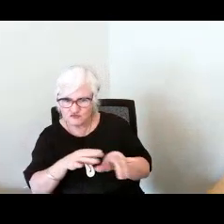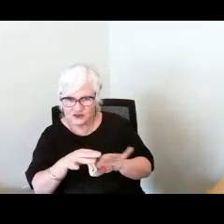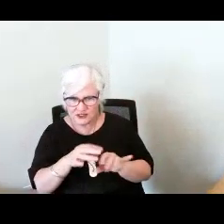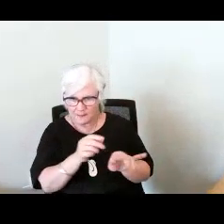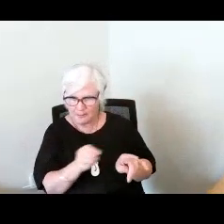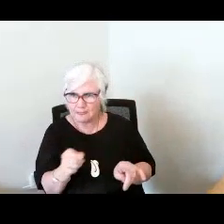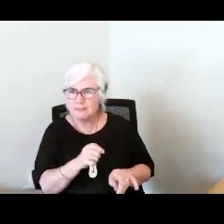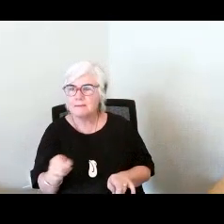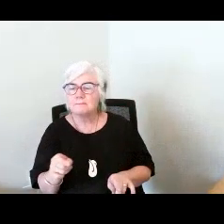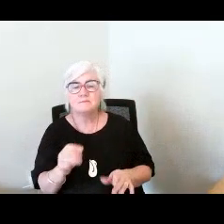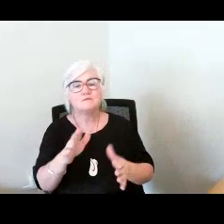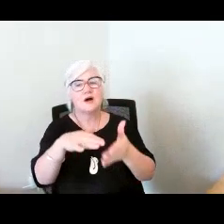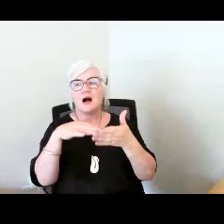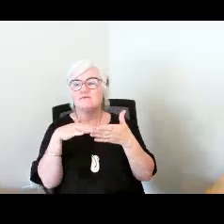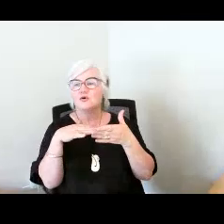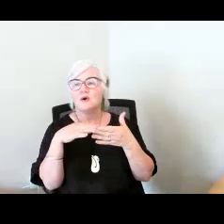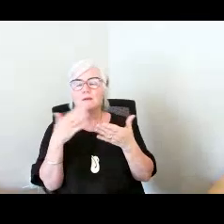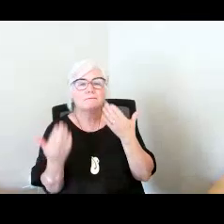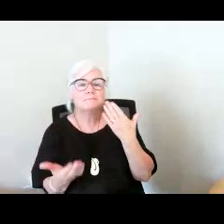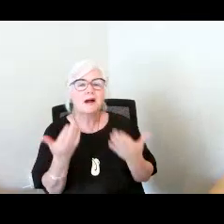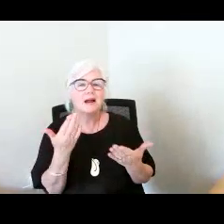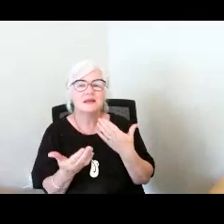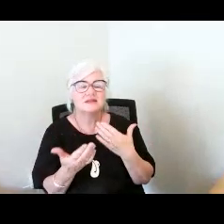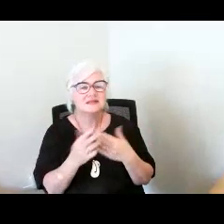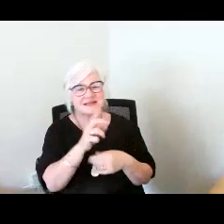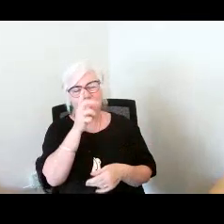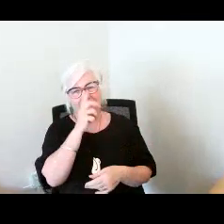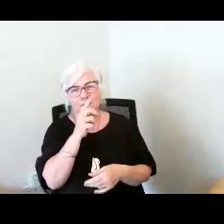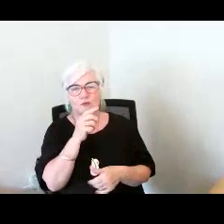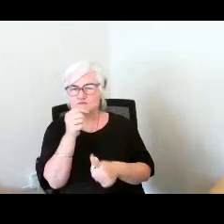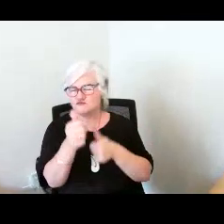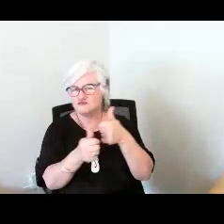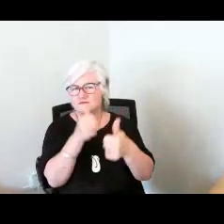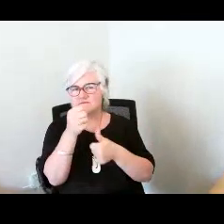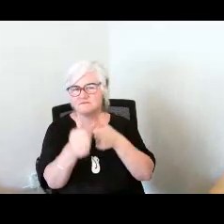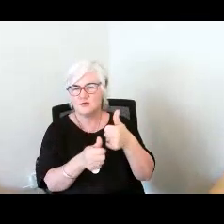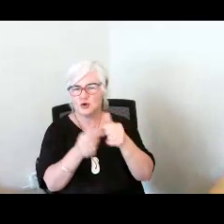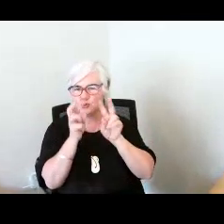This is helpful for people who prefer to read the forum content rather than watch it.